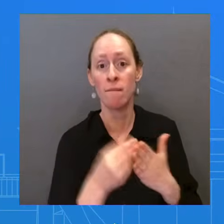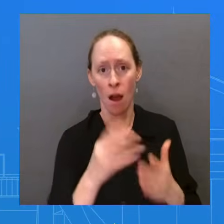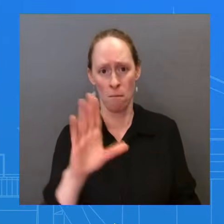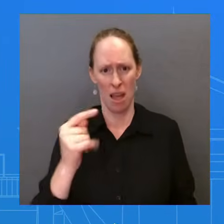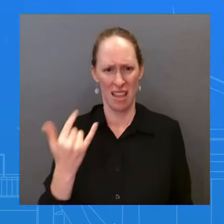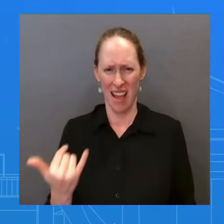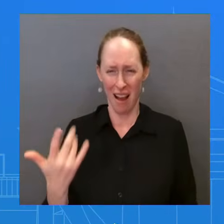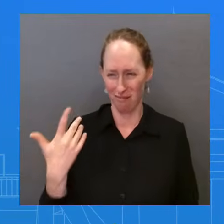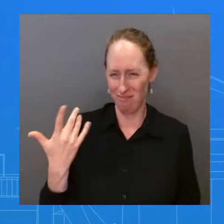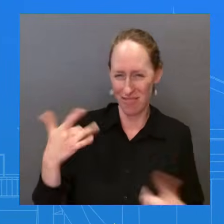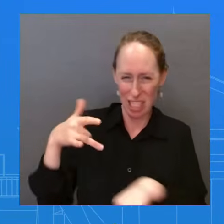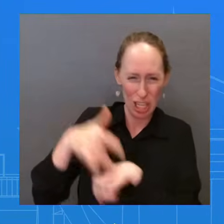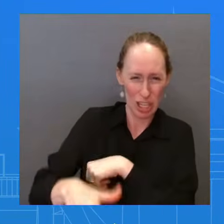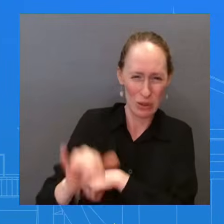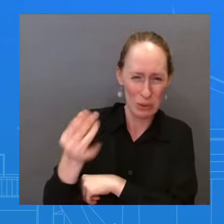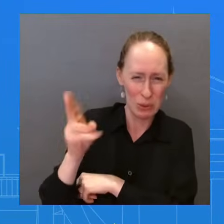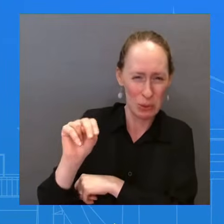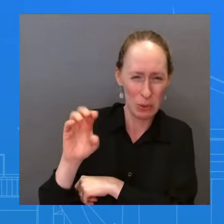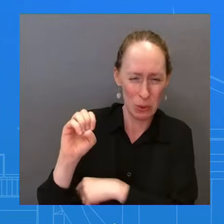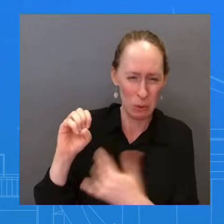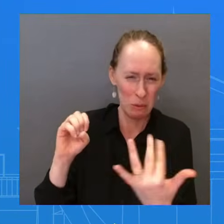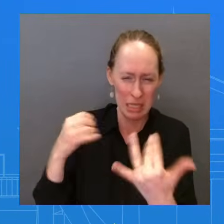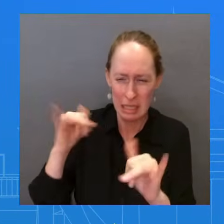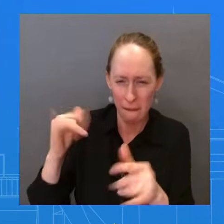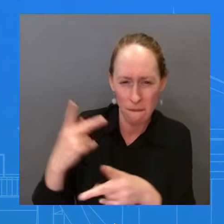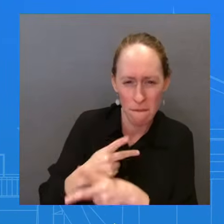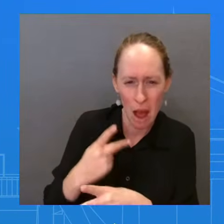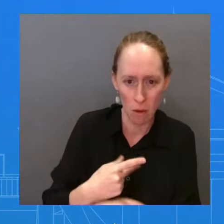And I just don't have, like, a date certain on the calendar to do that.